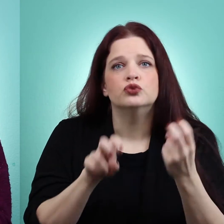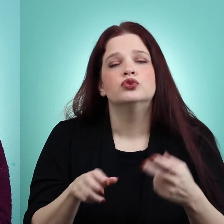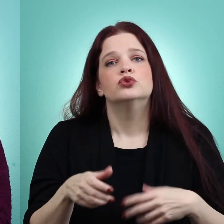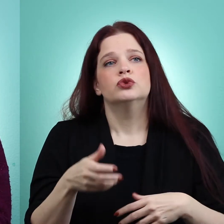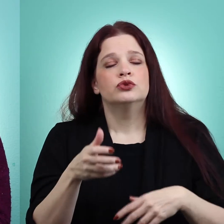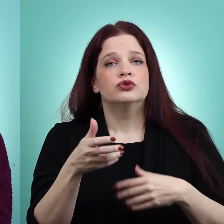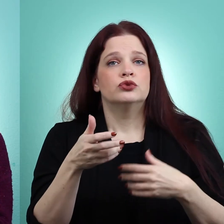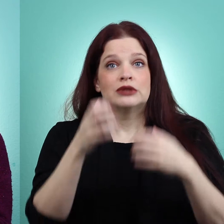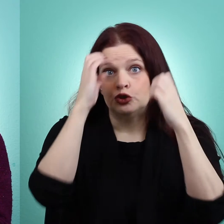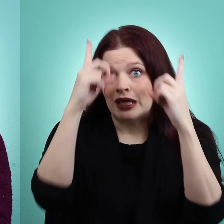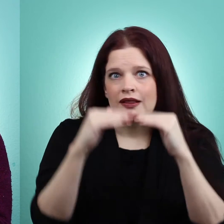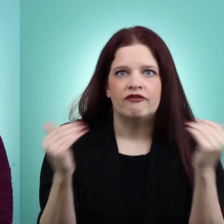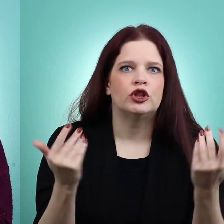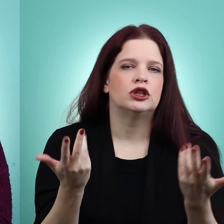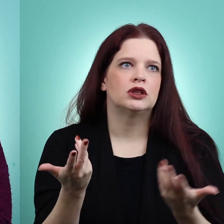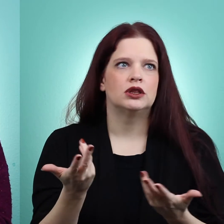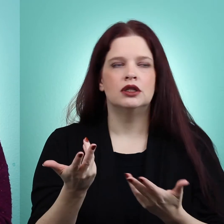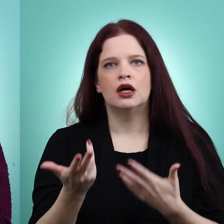You can add education level, you could add country of origin,